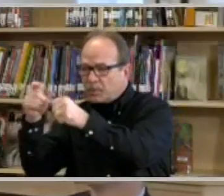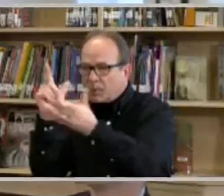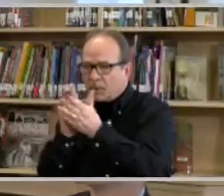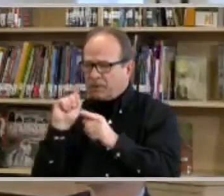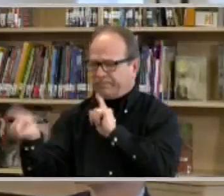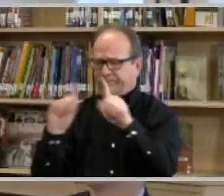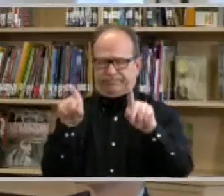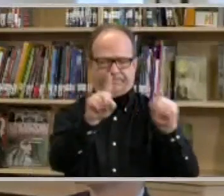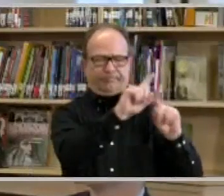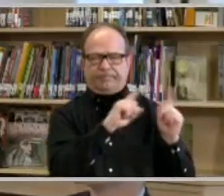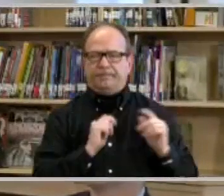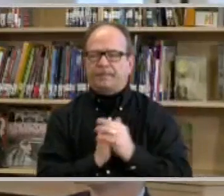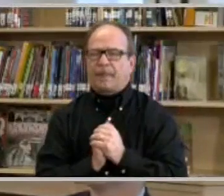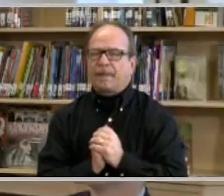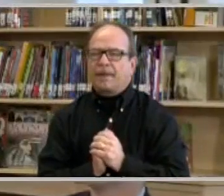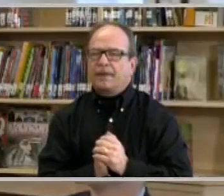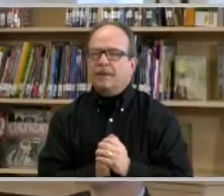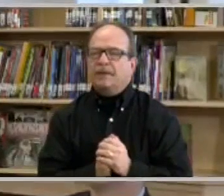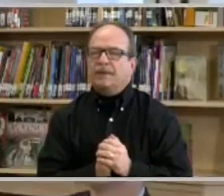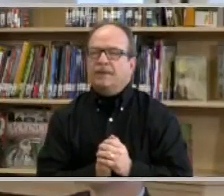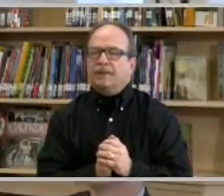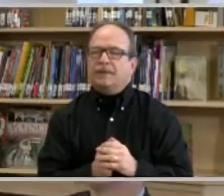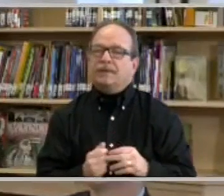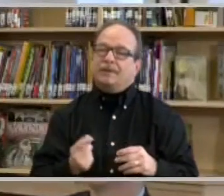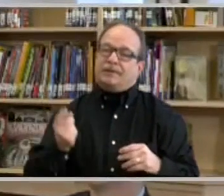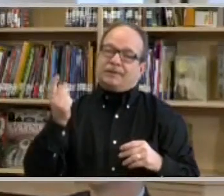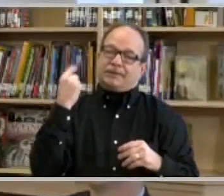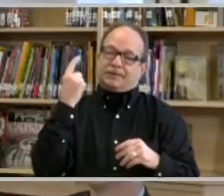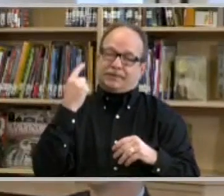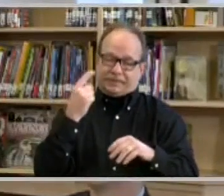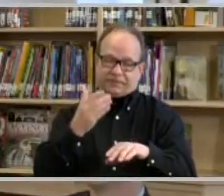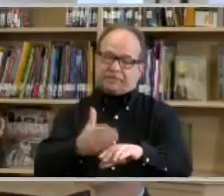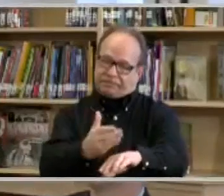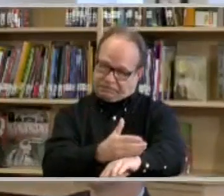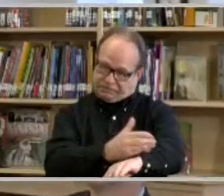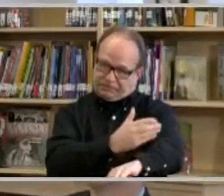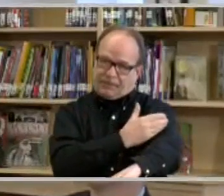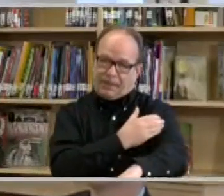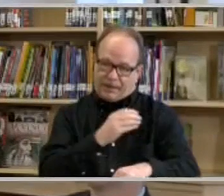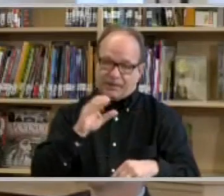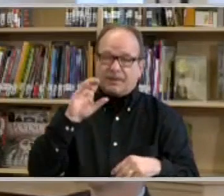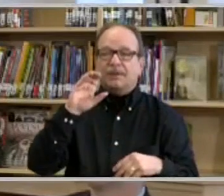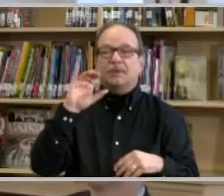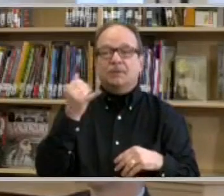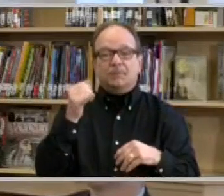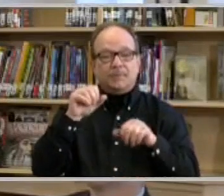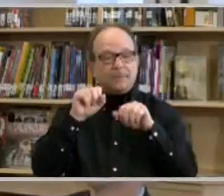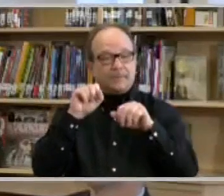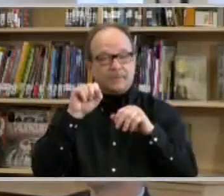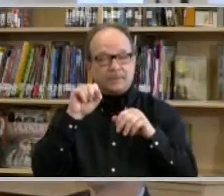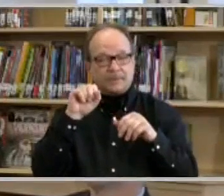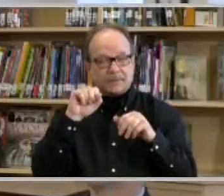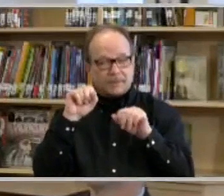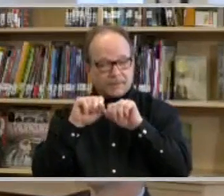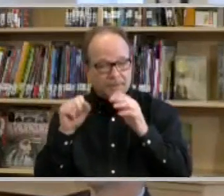THAT ARE EXPERIENCING CRIME. LAST YEAR WE ALSO TOOK A MAJOR